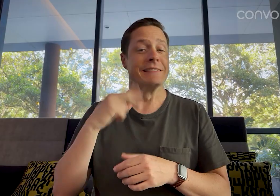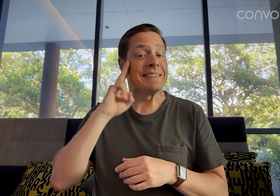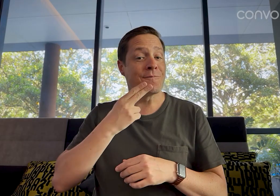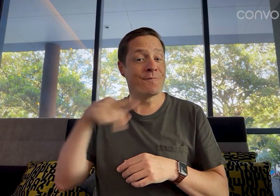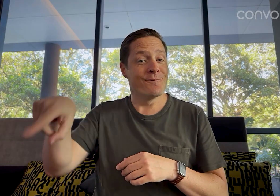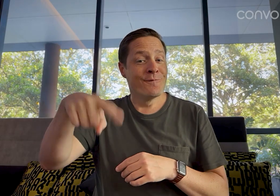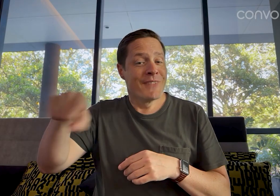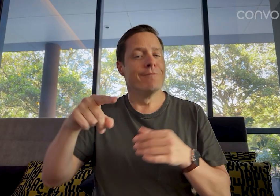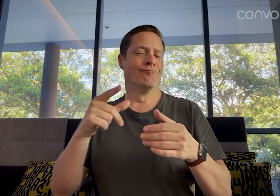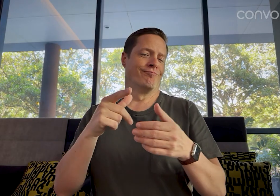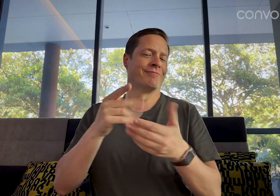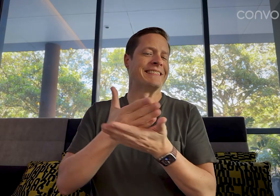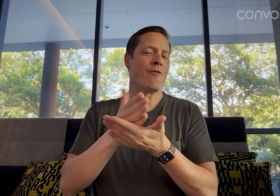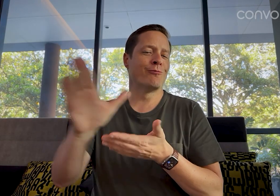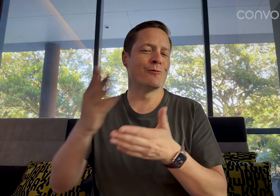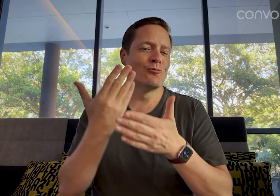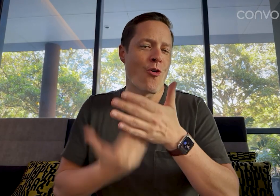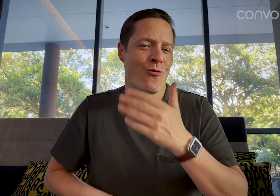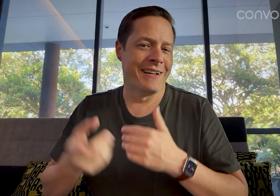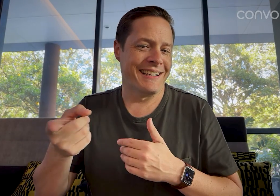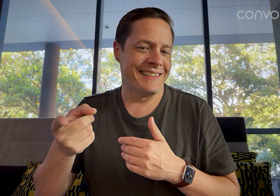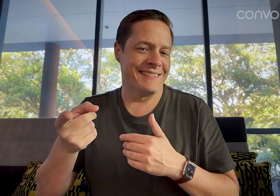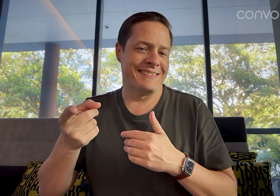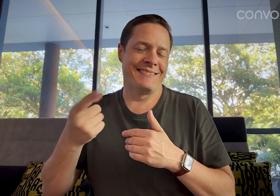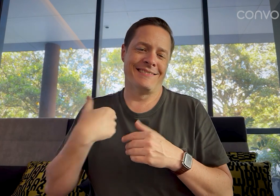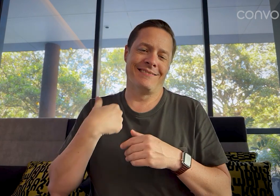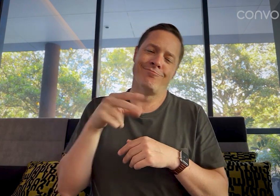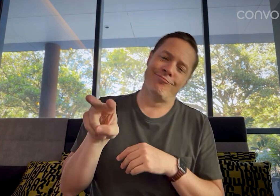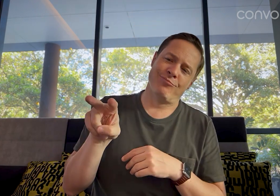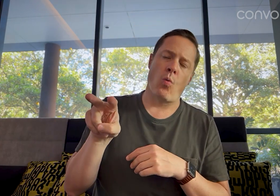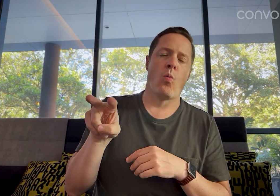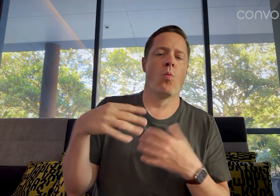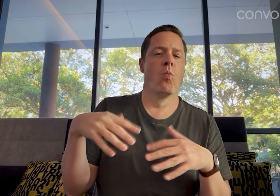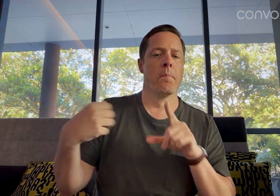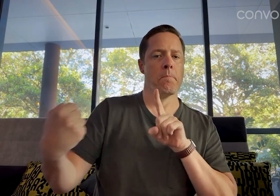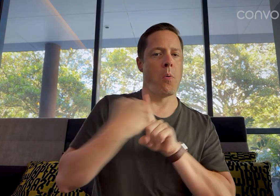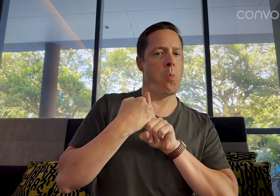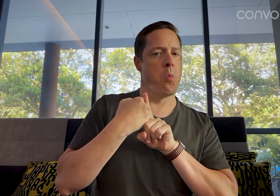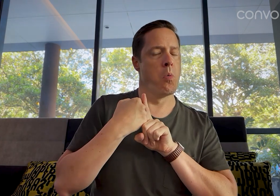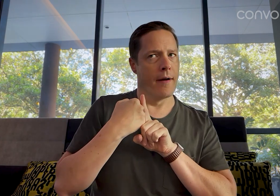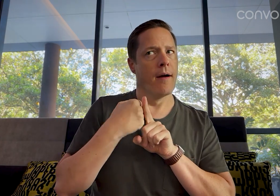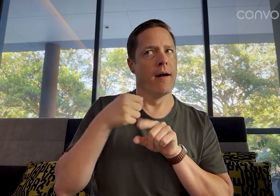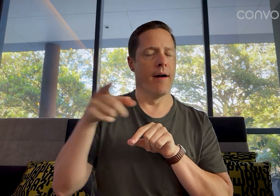Here, Deaf individuals have shared their stories with me. All of them have had a profound impact on me.